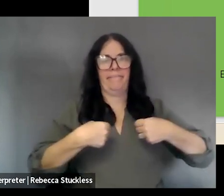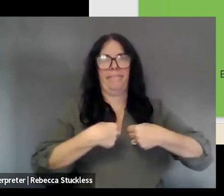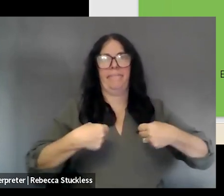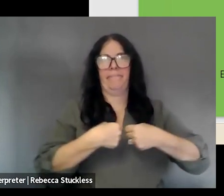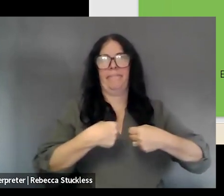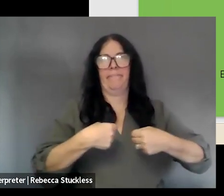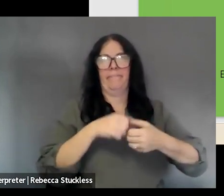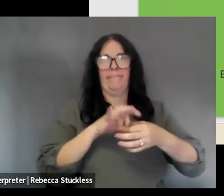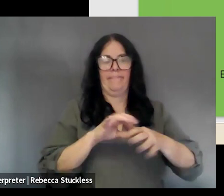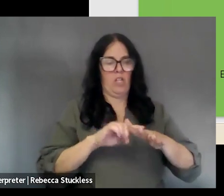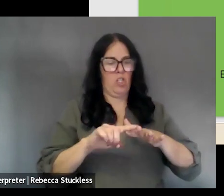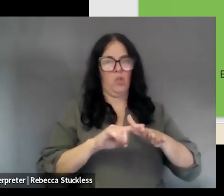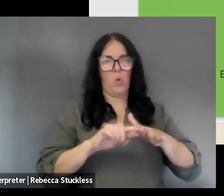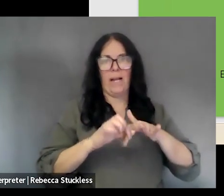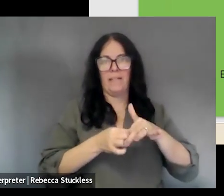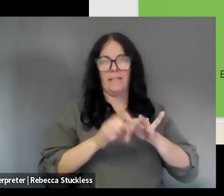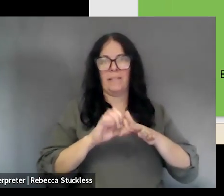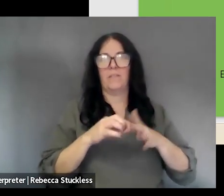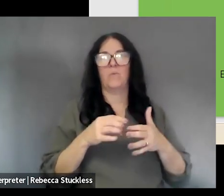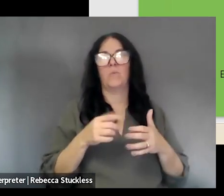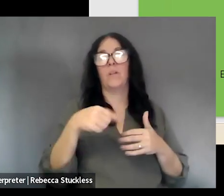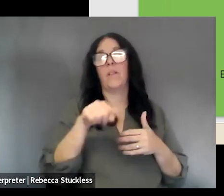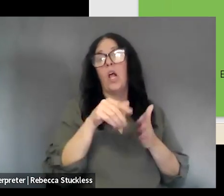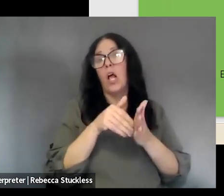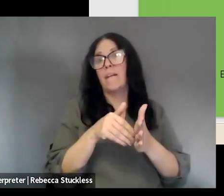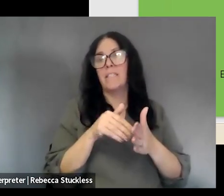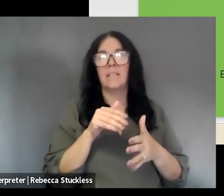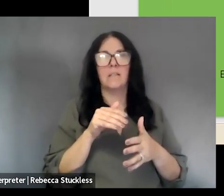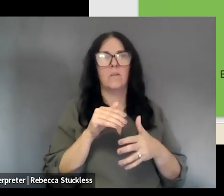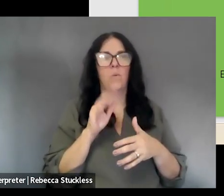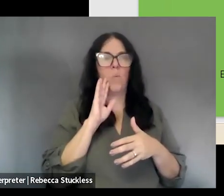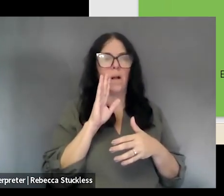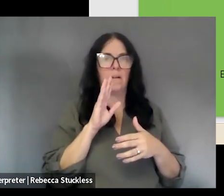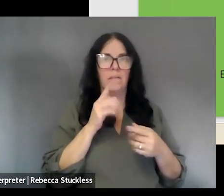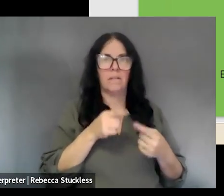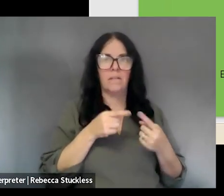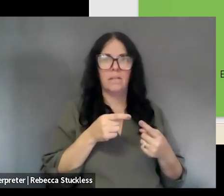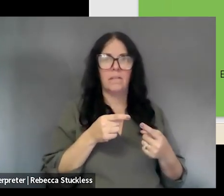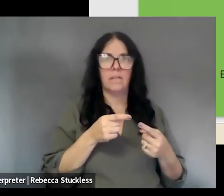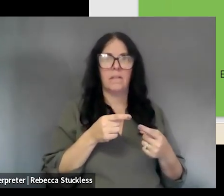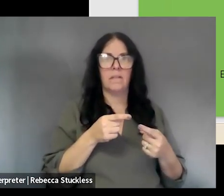around the joints so these individuals will often experience a lot of subluxations and